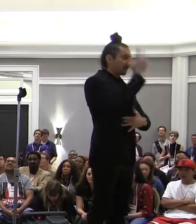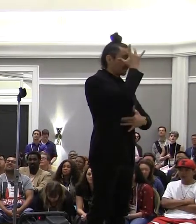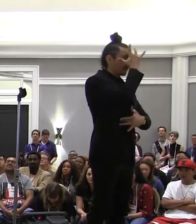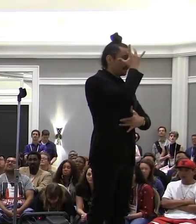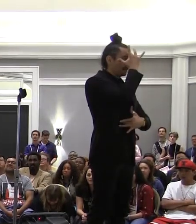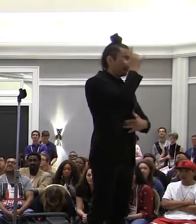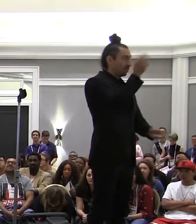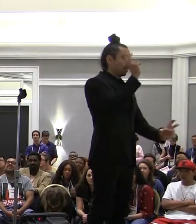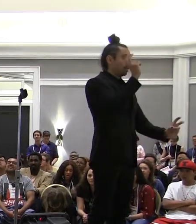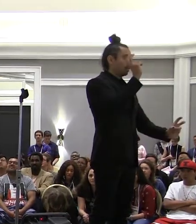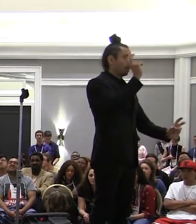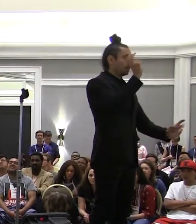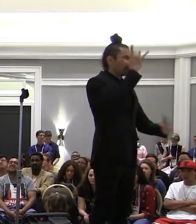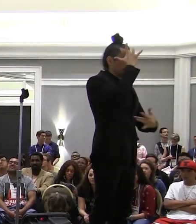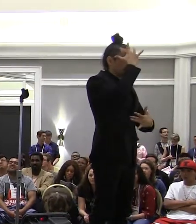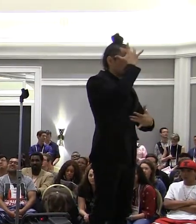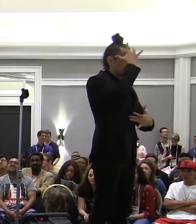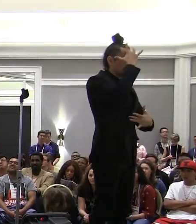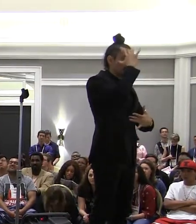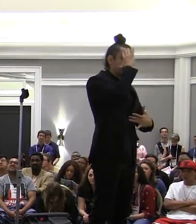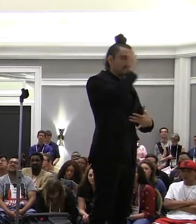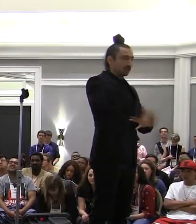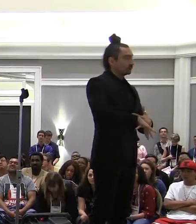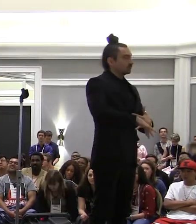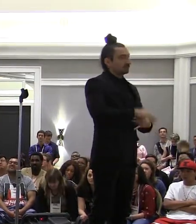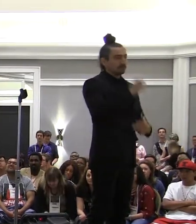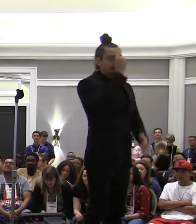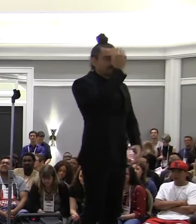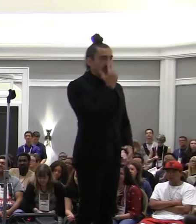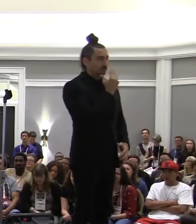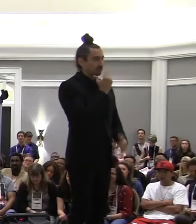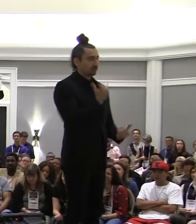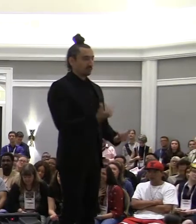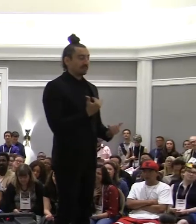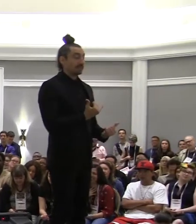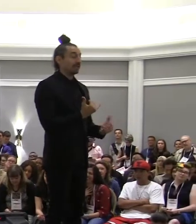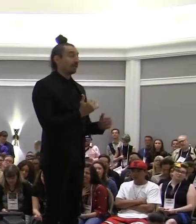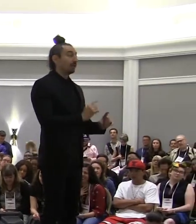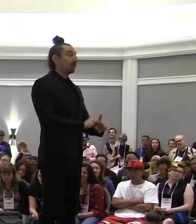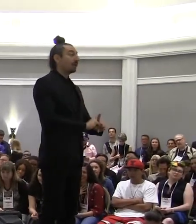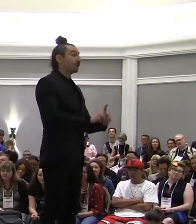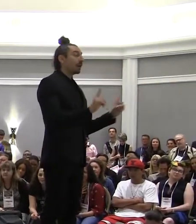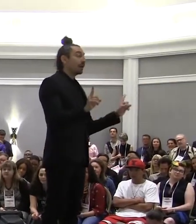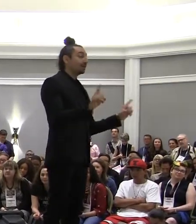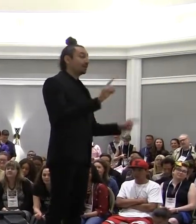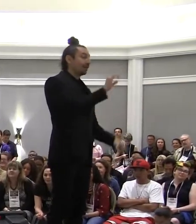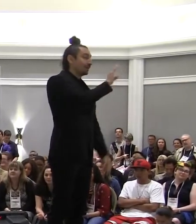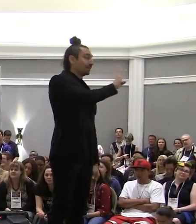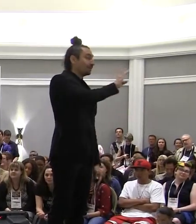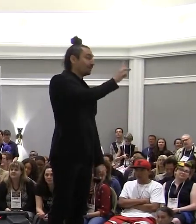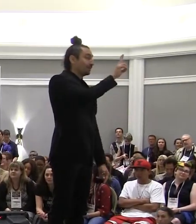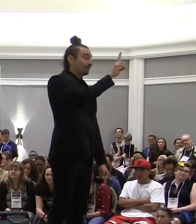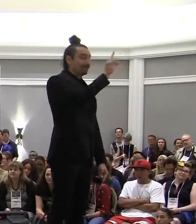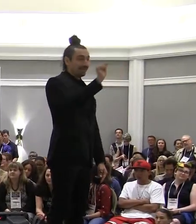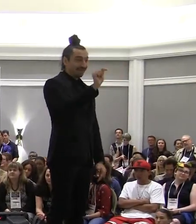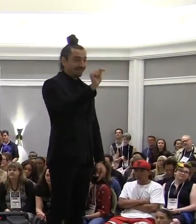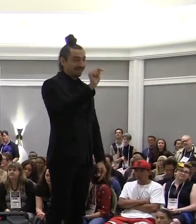Yes, I know. We found out this morning. But, but I'm sorry.